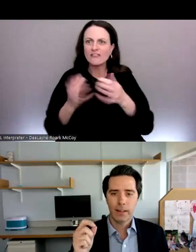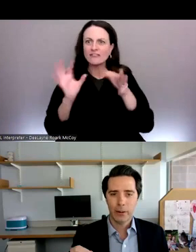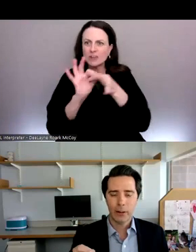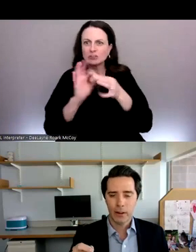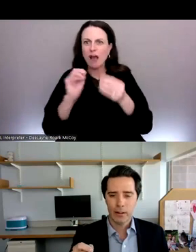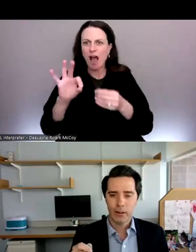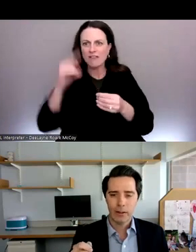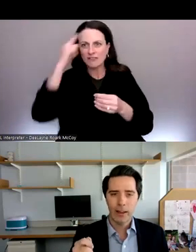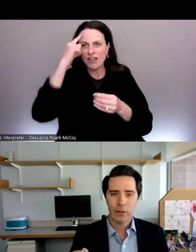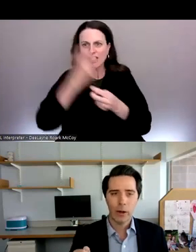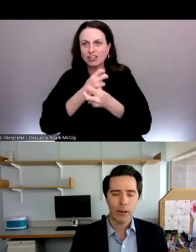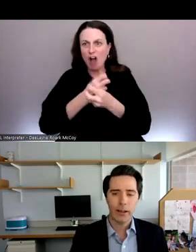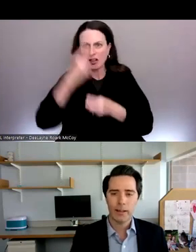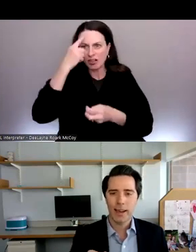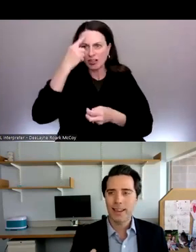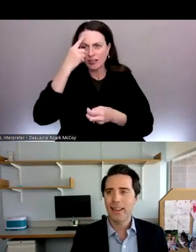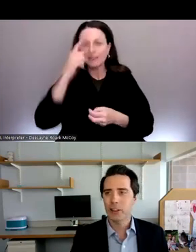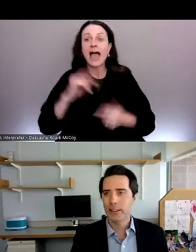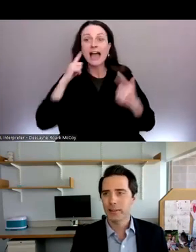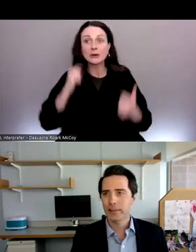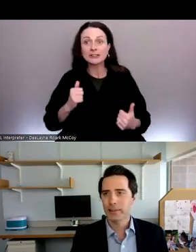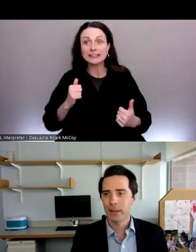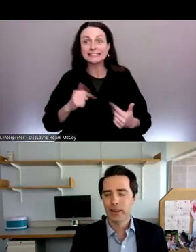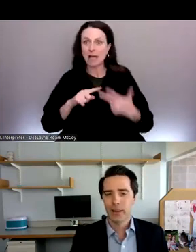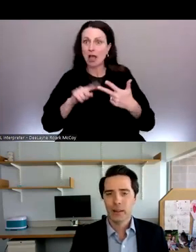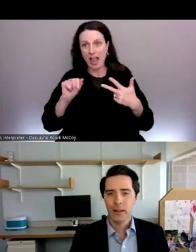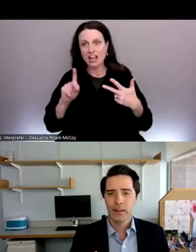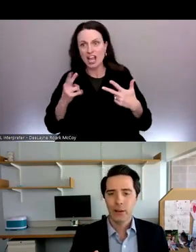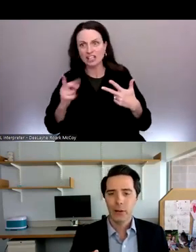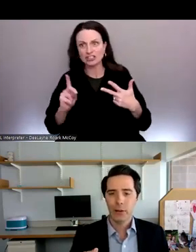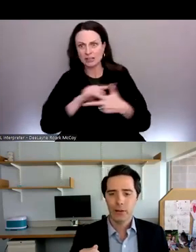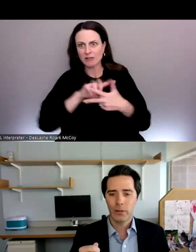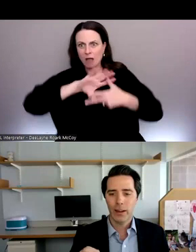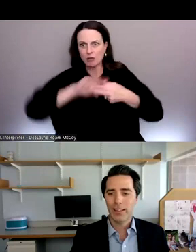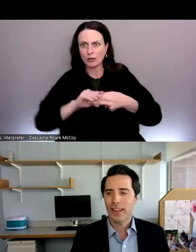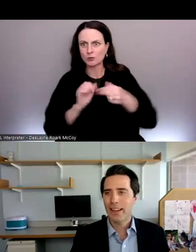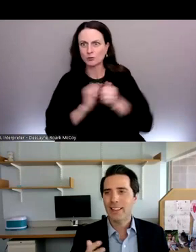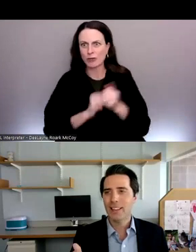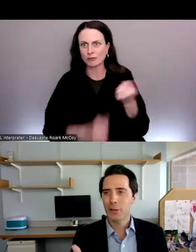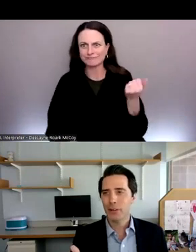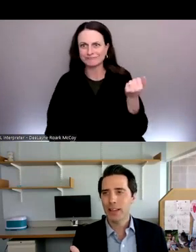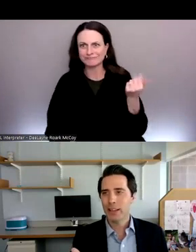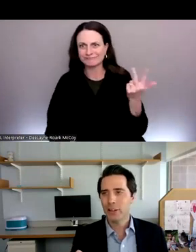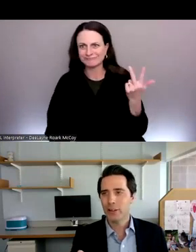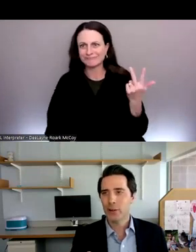hearing loss as well as ADHD